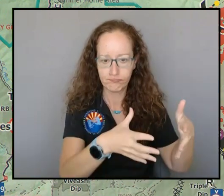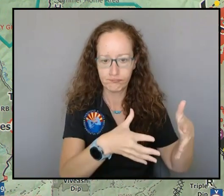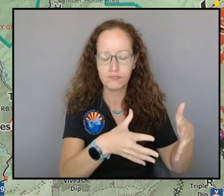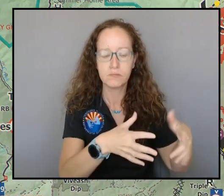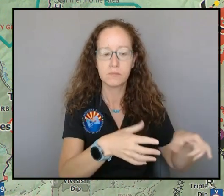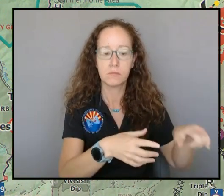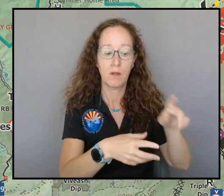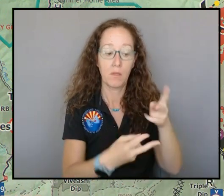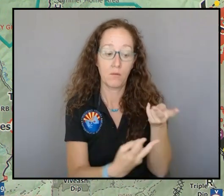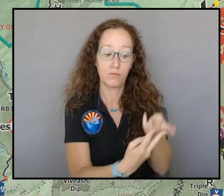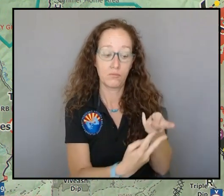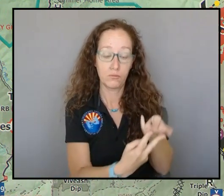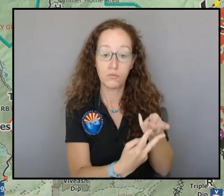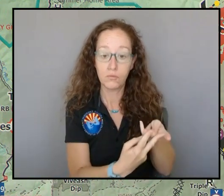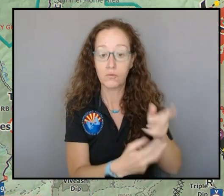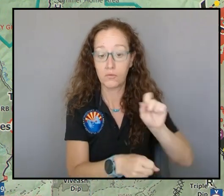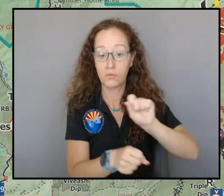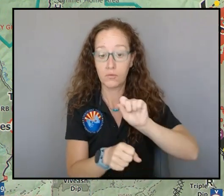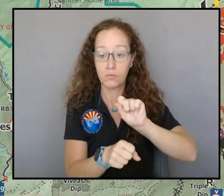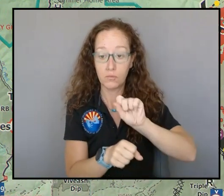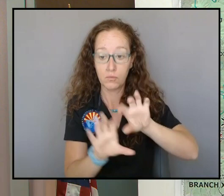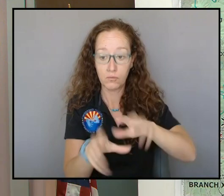We've talked about it before, they're going in, they're